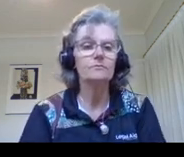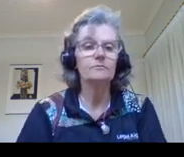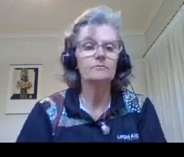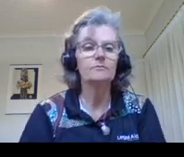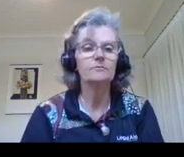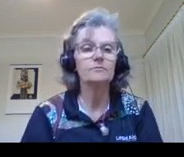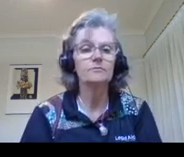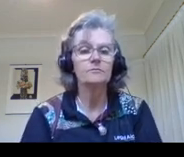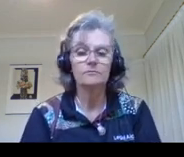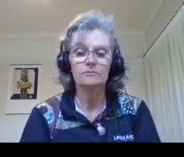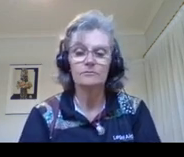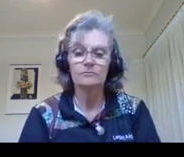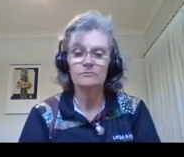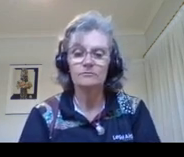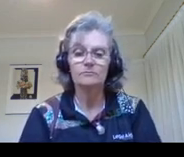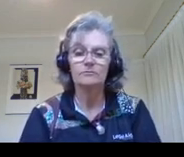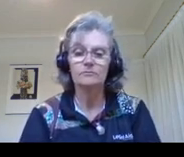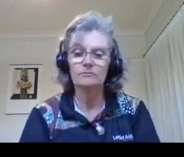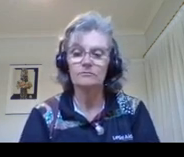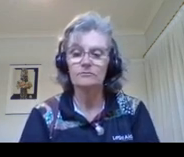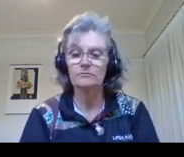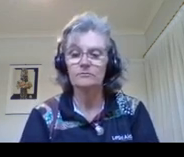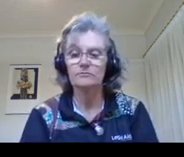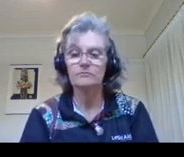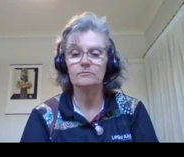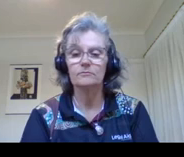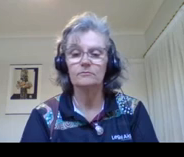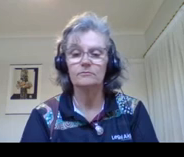what does that look like what does that look like in practice is there's two ways so people could